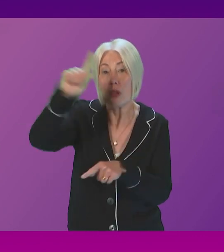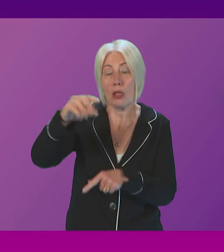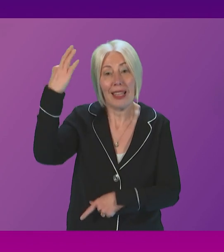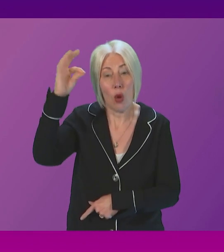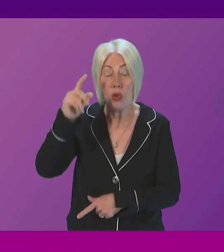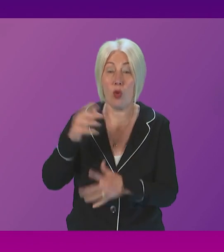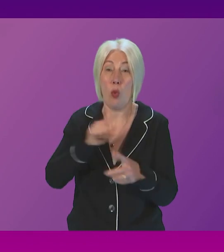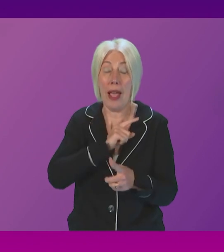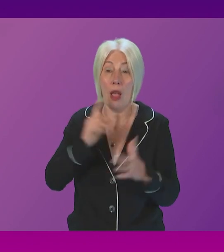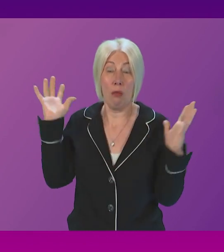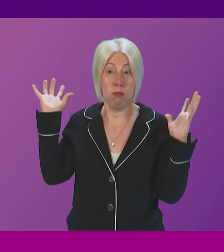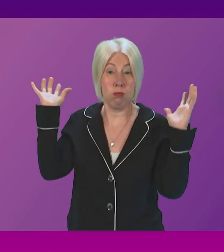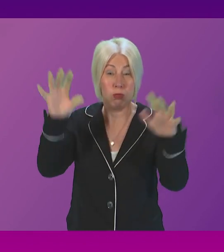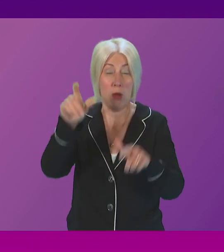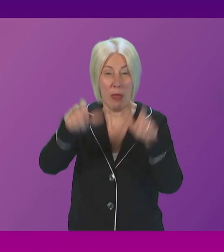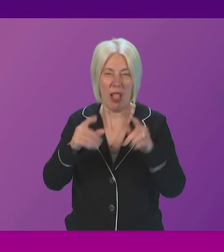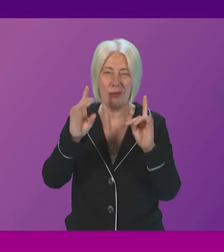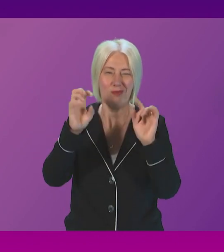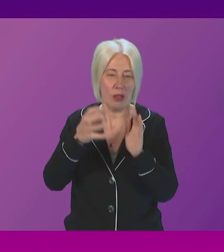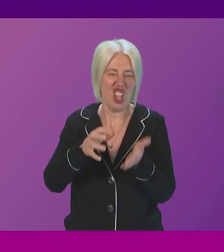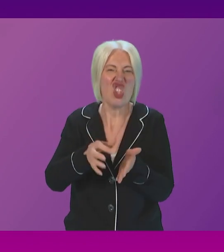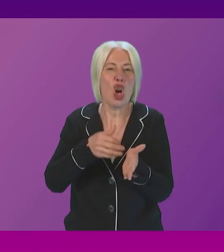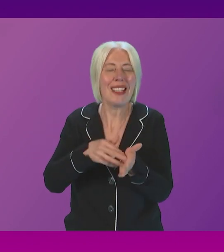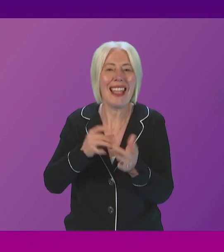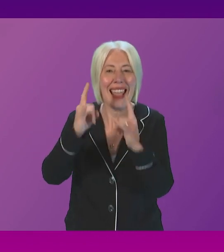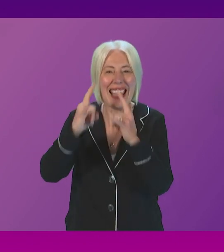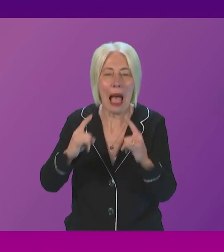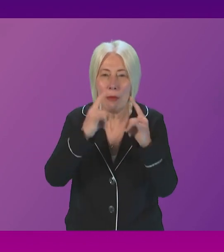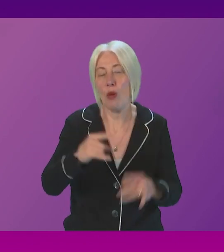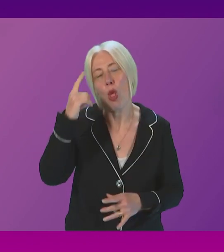huge increase in dirty camping that resulted from lockdown and from reduced international